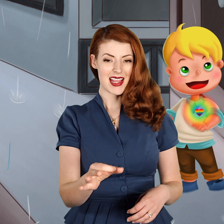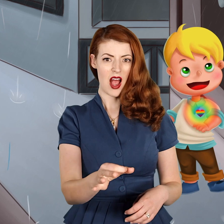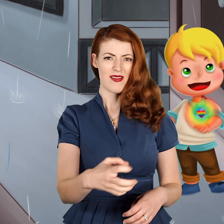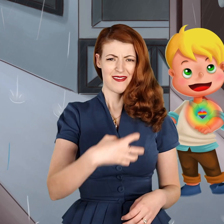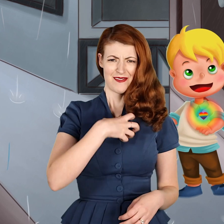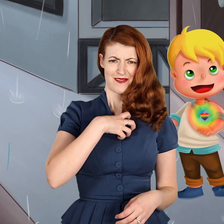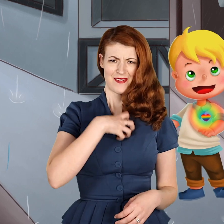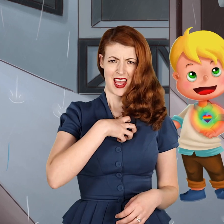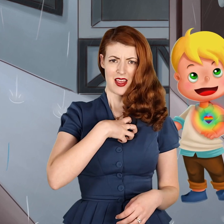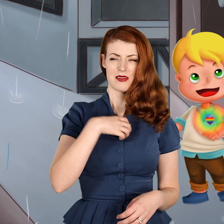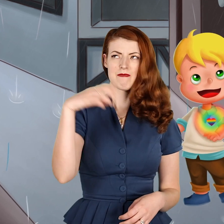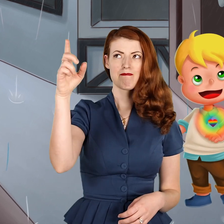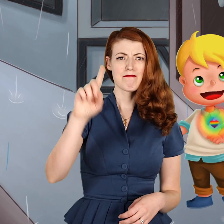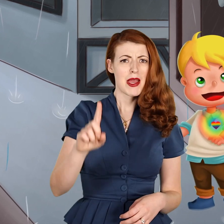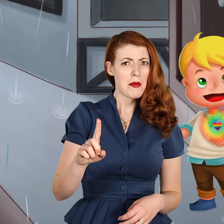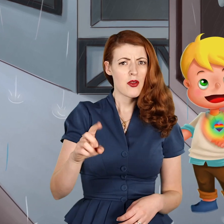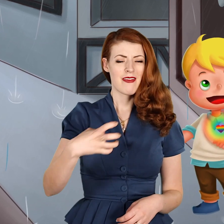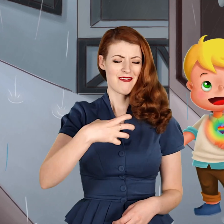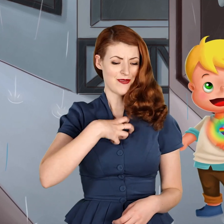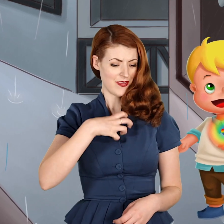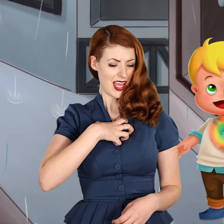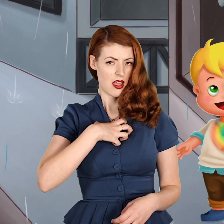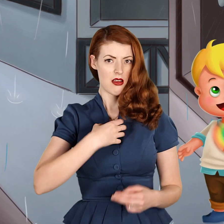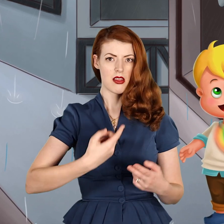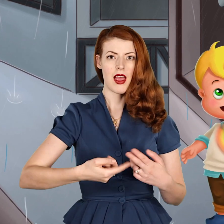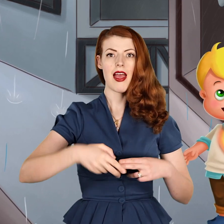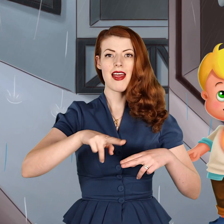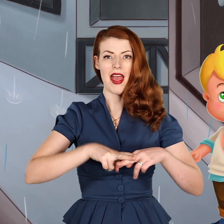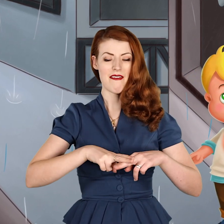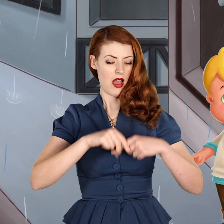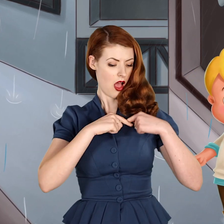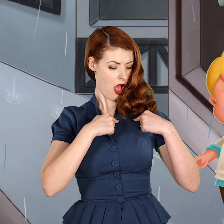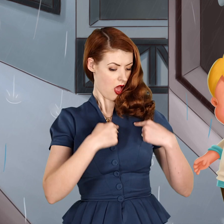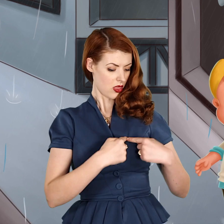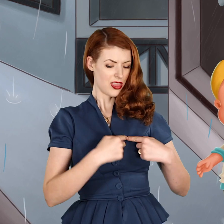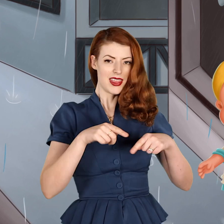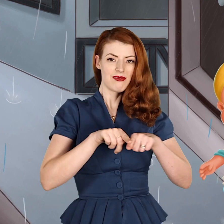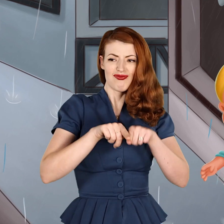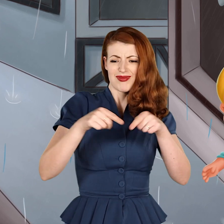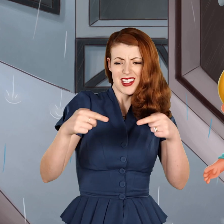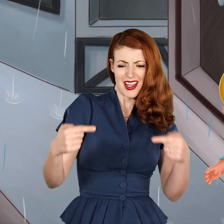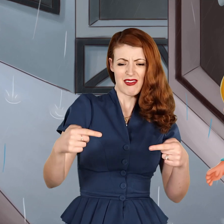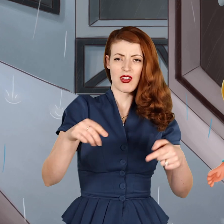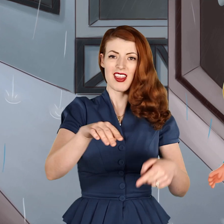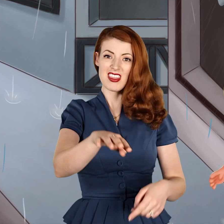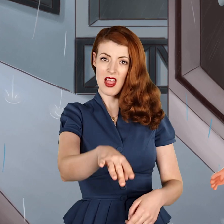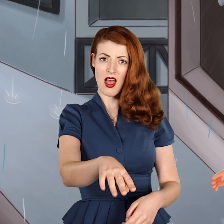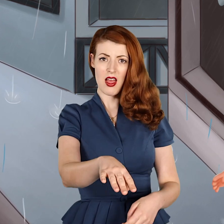The town lived in fear, and the people were scared of any heart colored different than theirs.